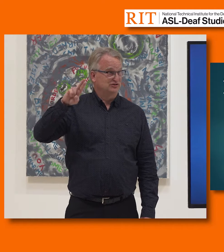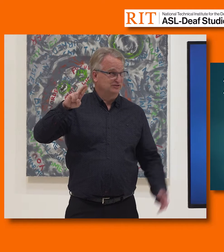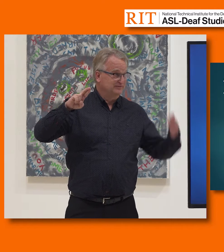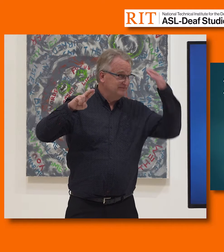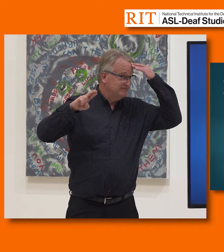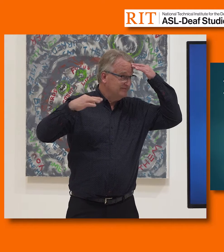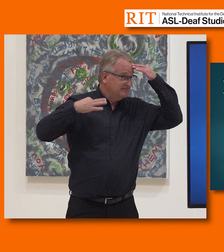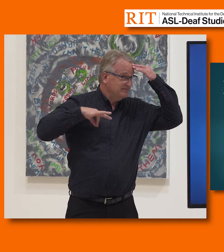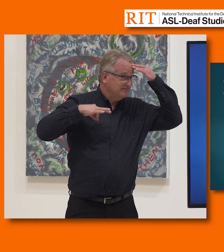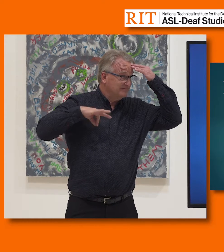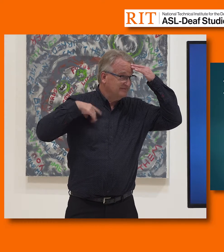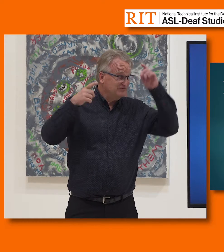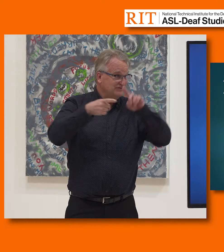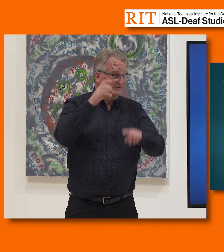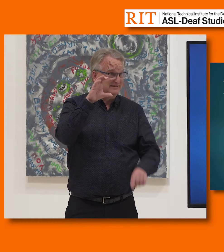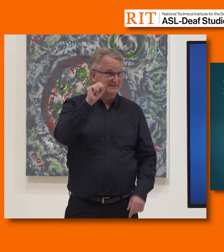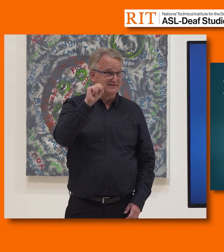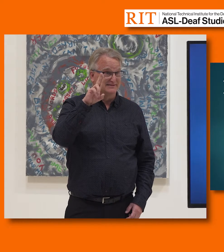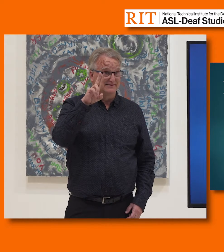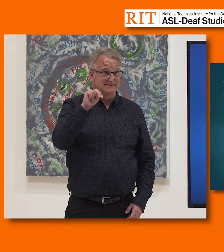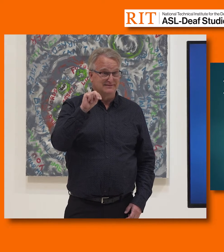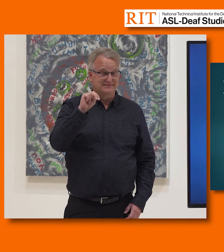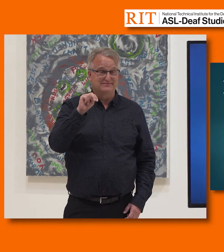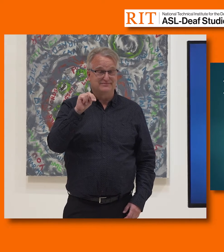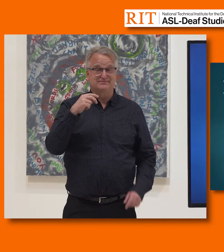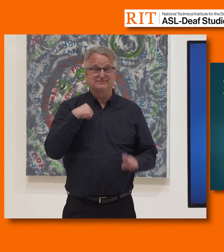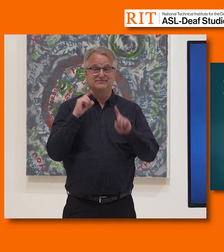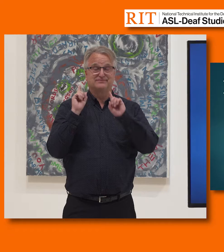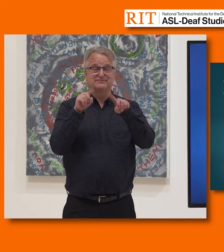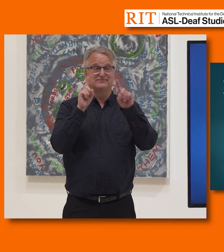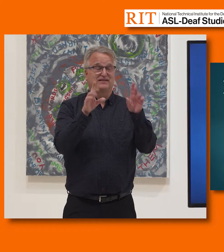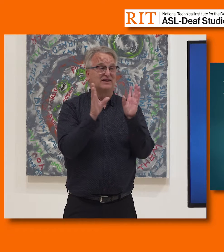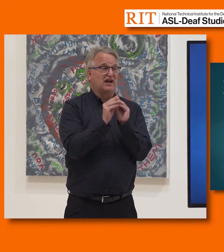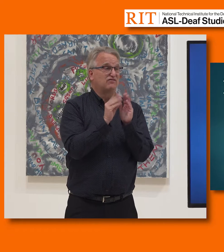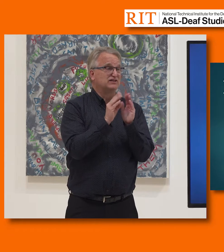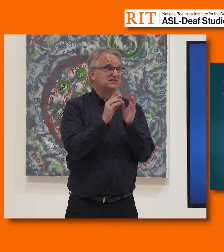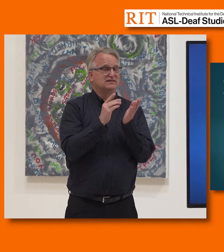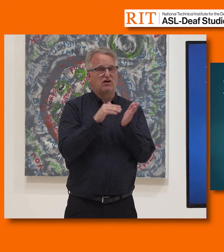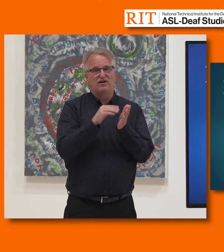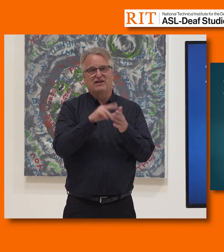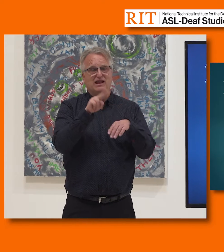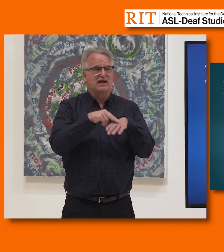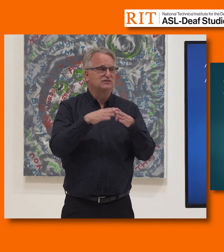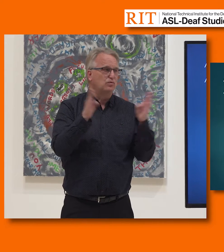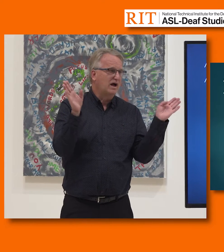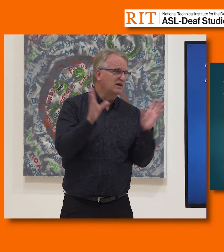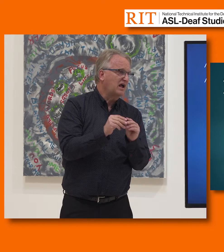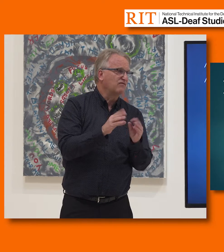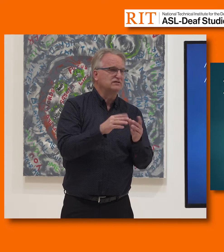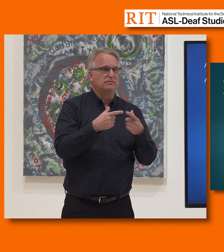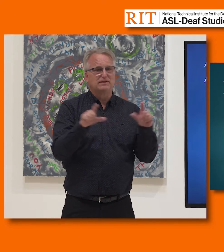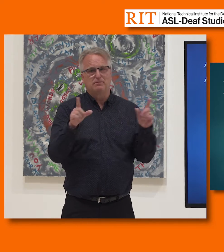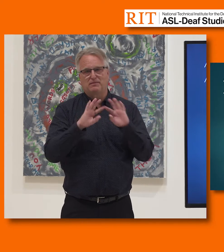Some of you may be familiar with Larry Fleischer from CSUN. I attended nationwide conferences frequently,